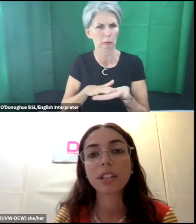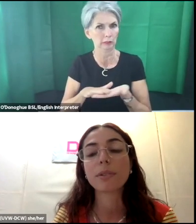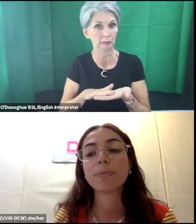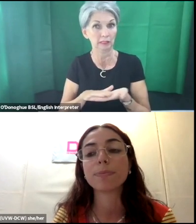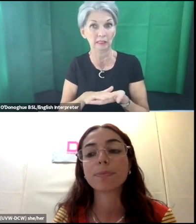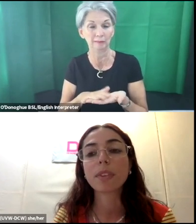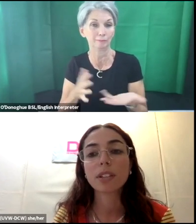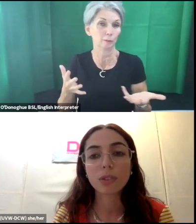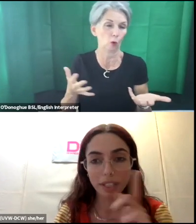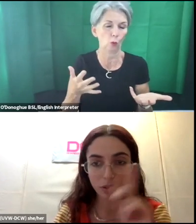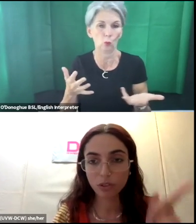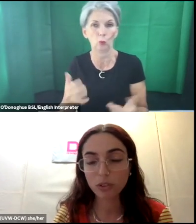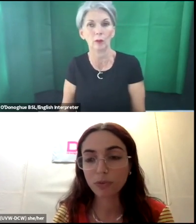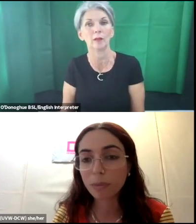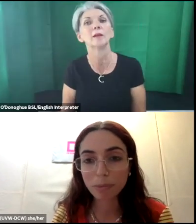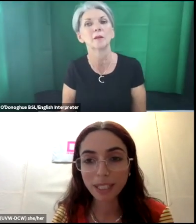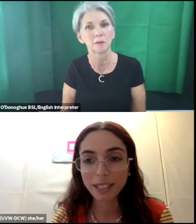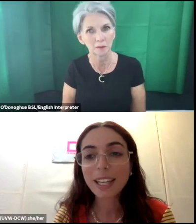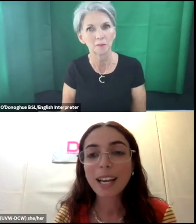So yes, from the beginning.